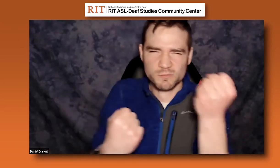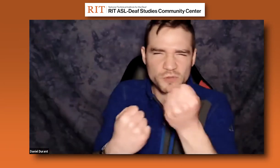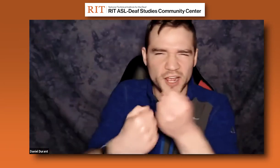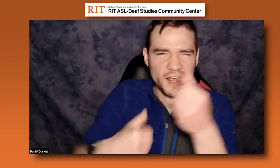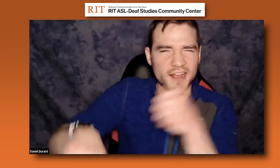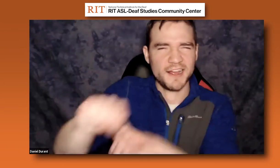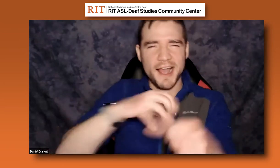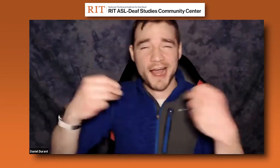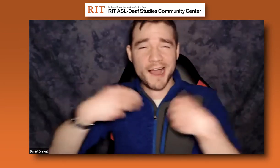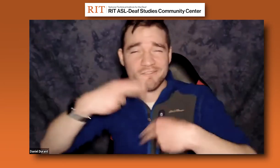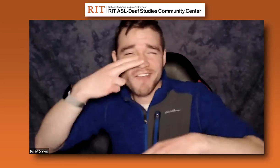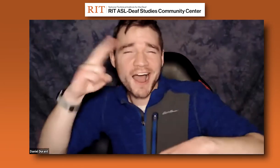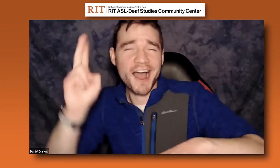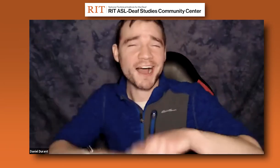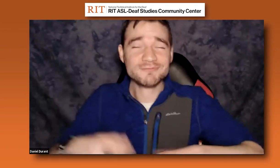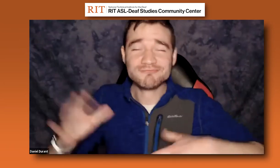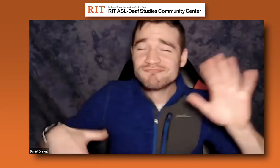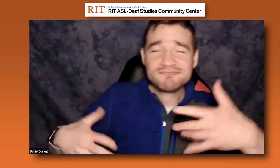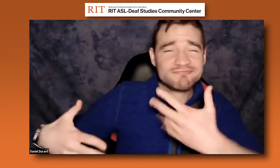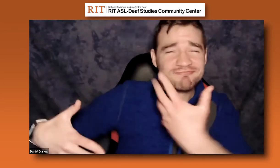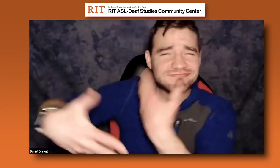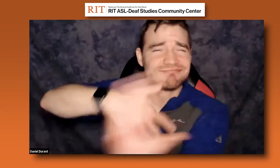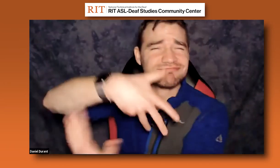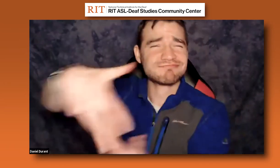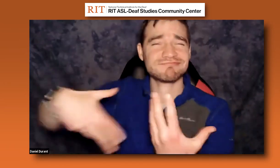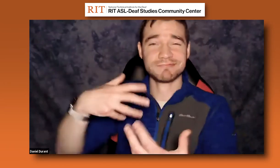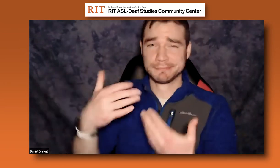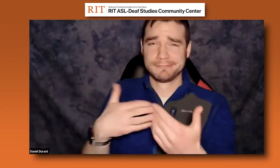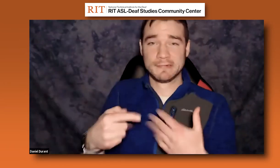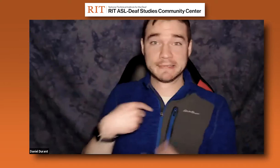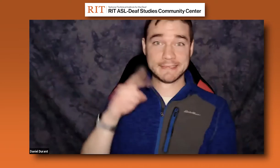We wanted all to support each other and have that camaraderie,